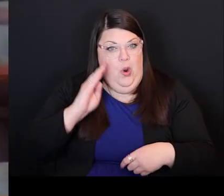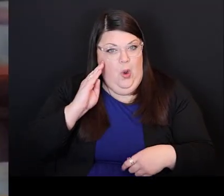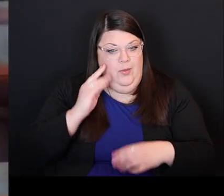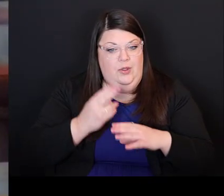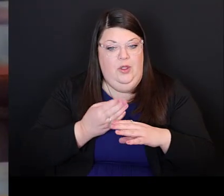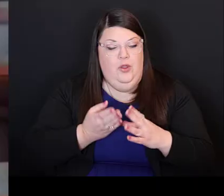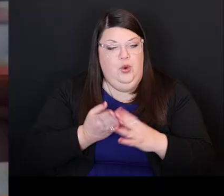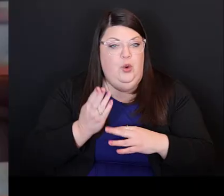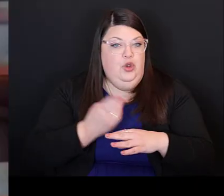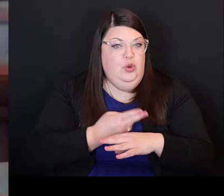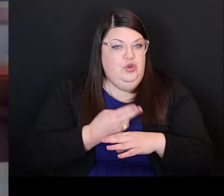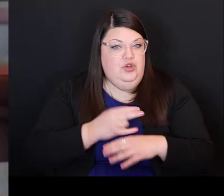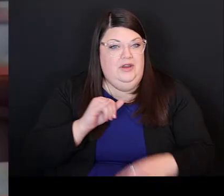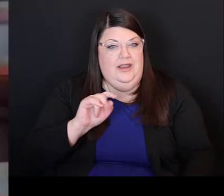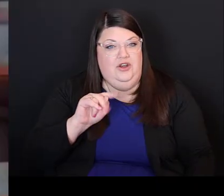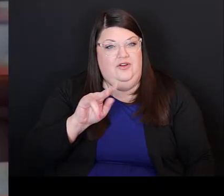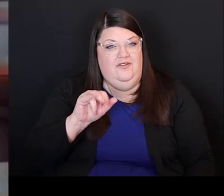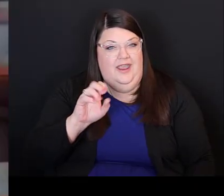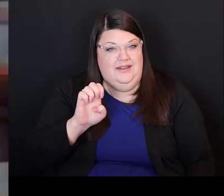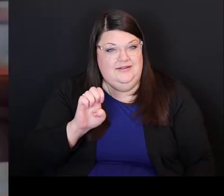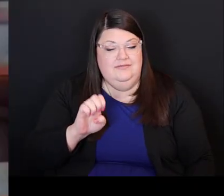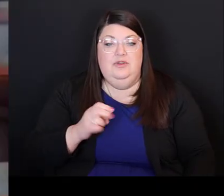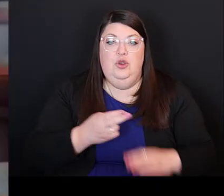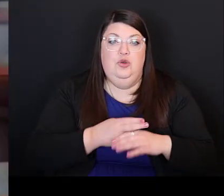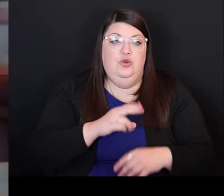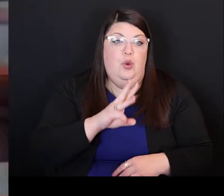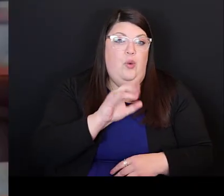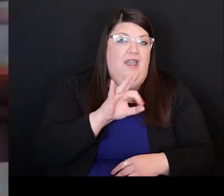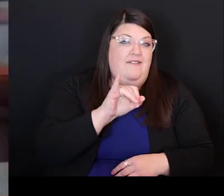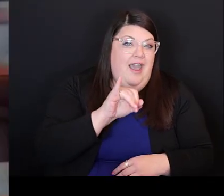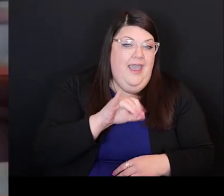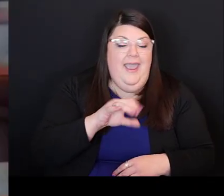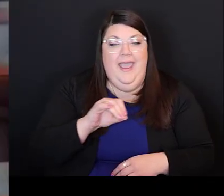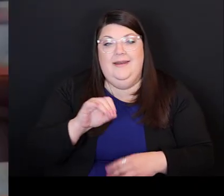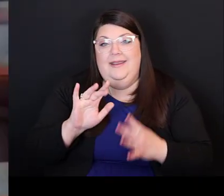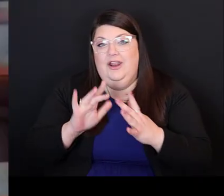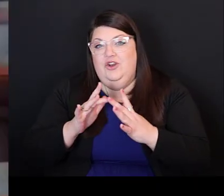These devices use Wi-Fi and the Internet to communicate with each other and with